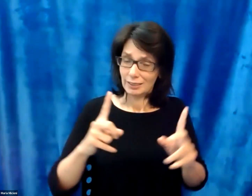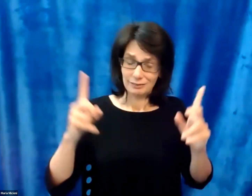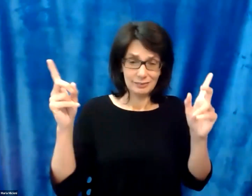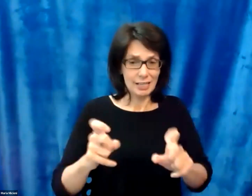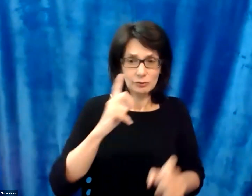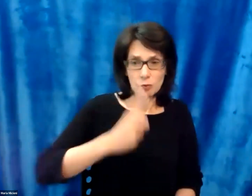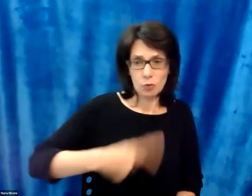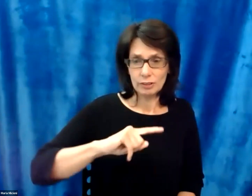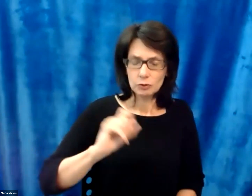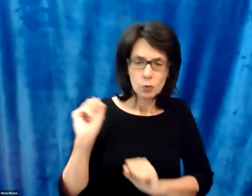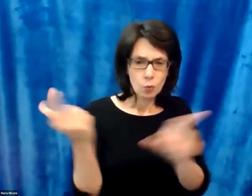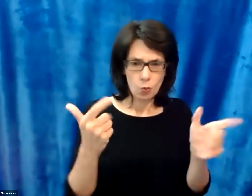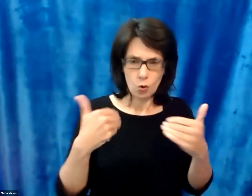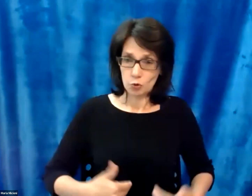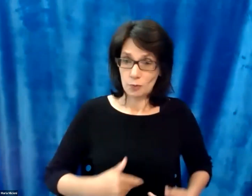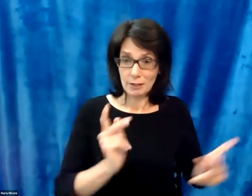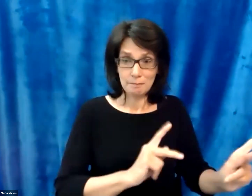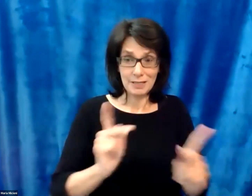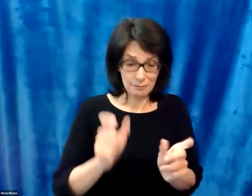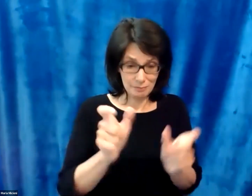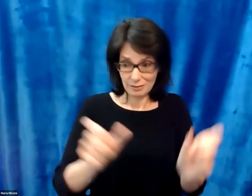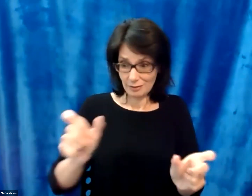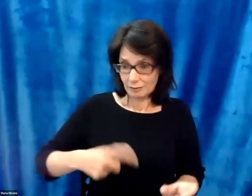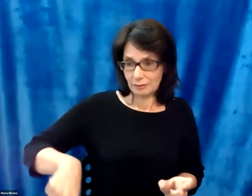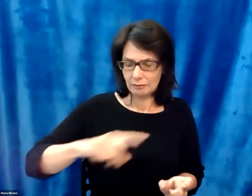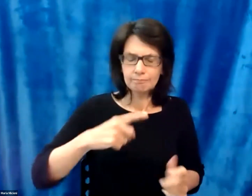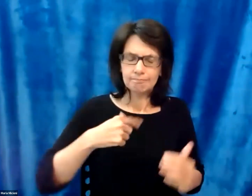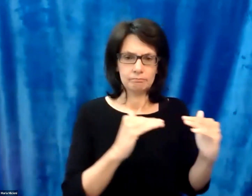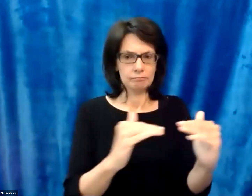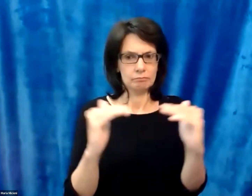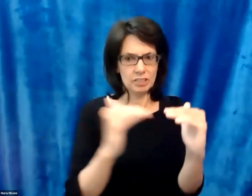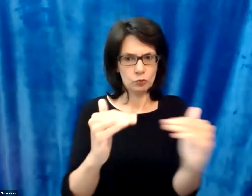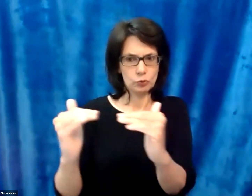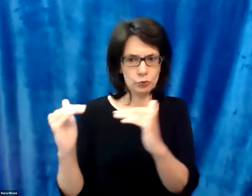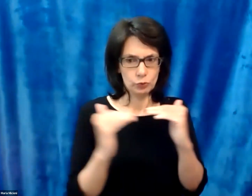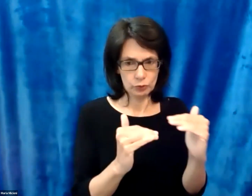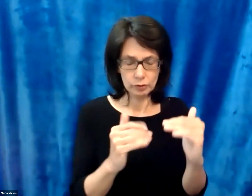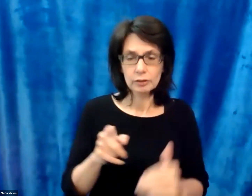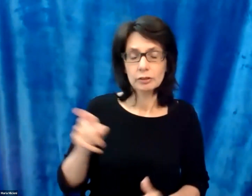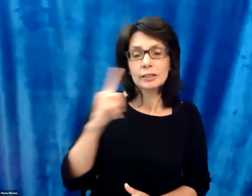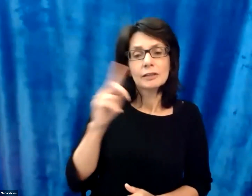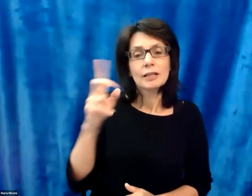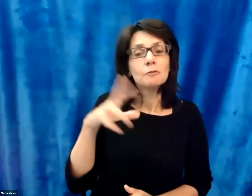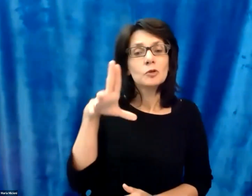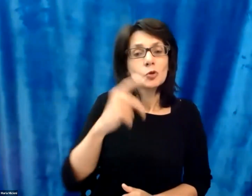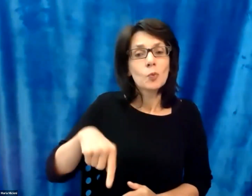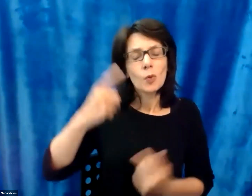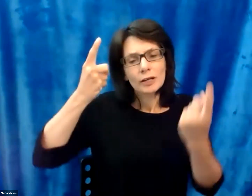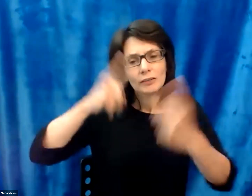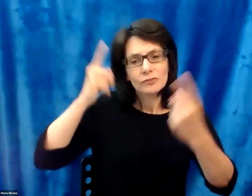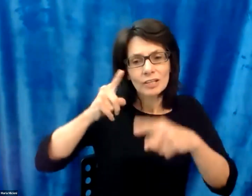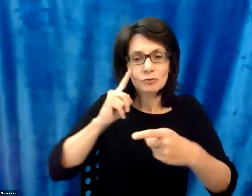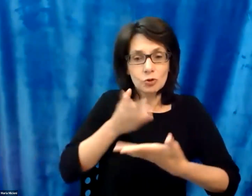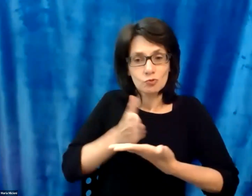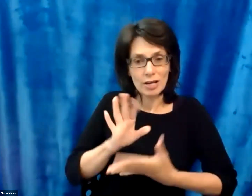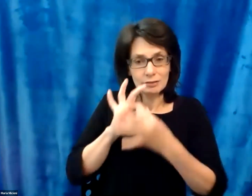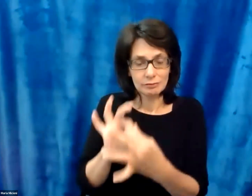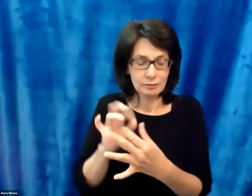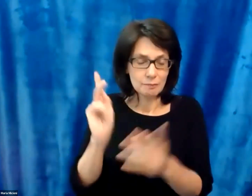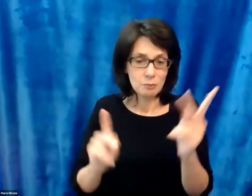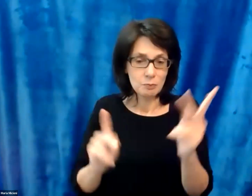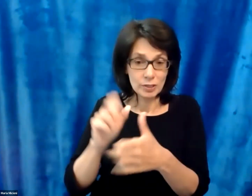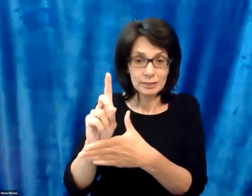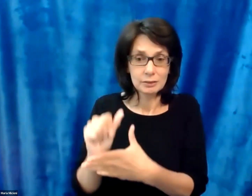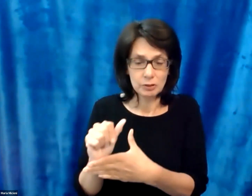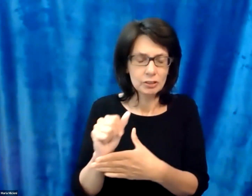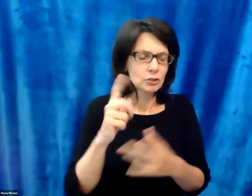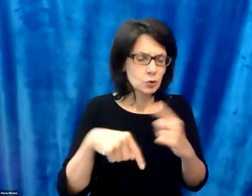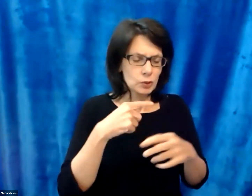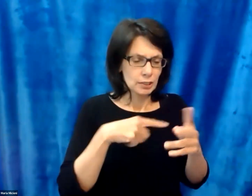Norway/Camilla Helgo Fossberg: normative framework and the ideals and goals provided by the UN Convention on the Rights of Persons with Disabilities continue to serve as a reference for our efforts.